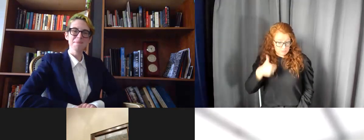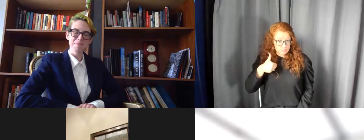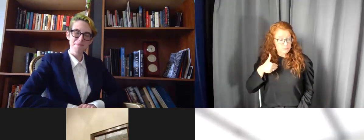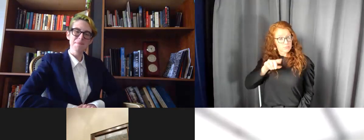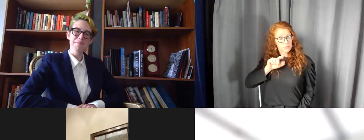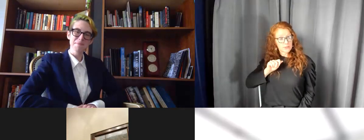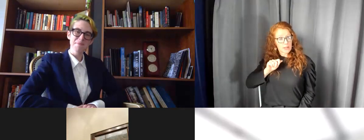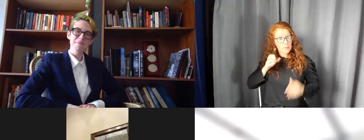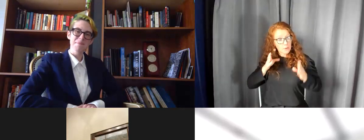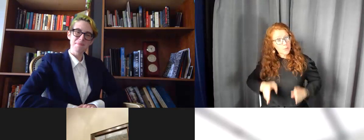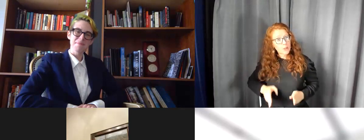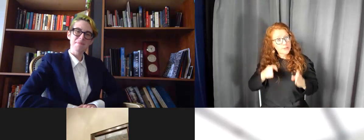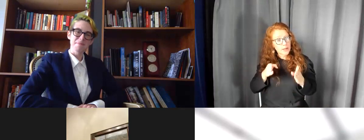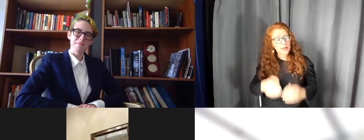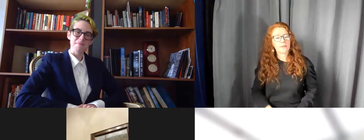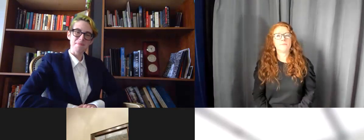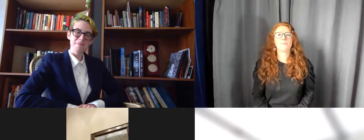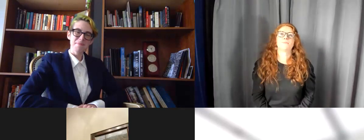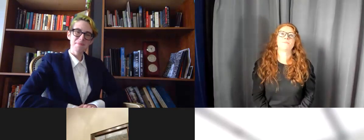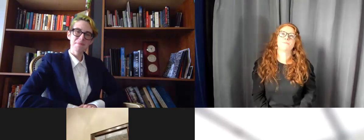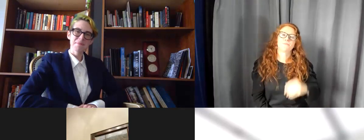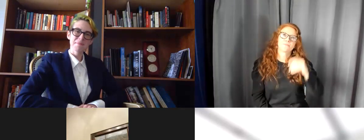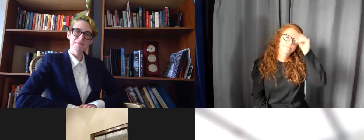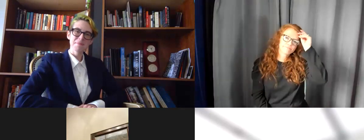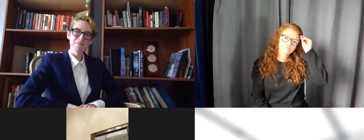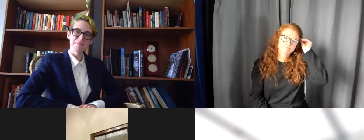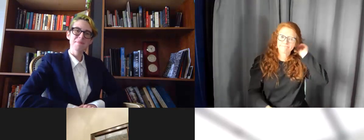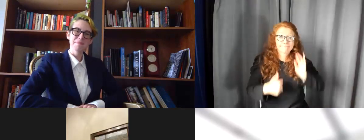Jordan Radford: So it just Jordan Radford: yeah, I love it